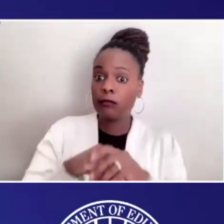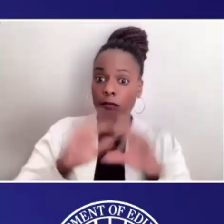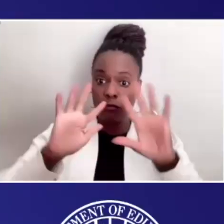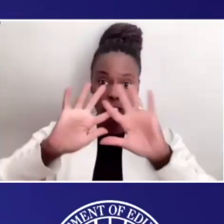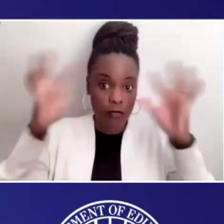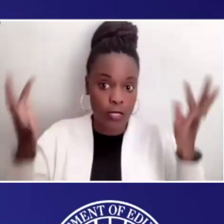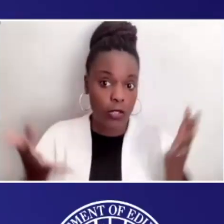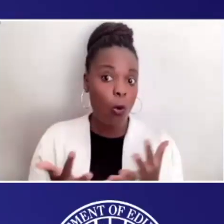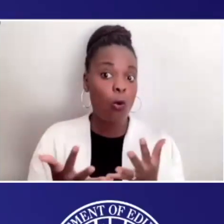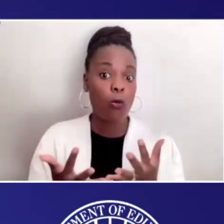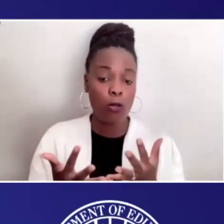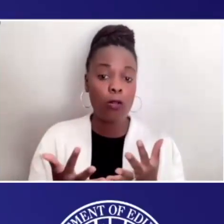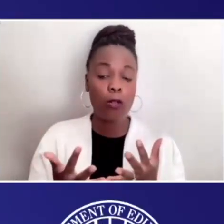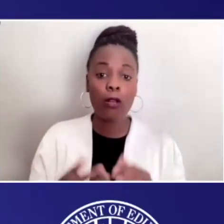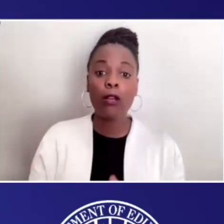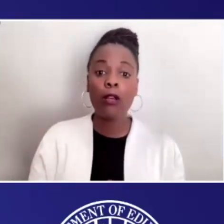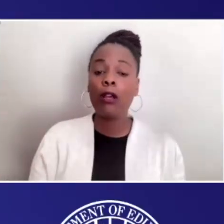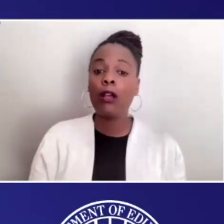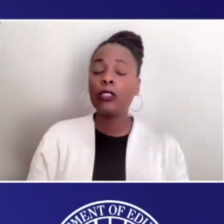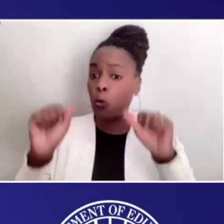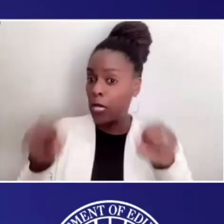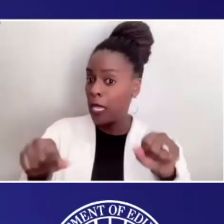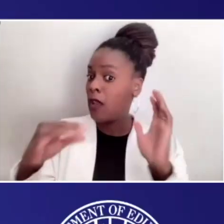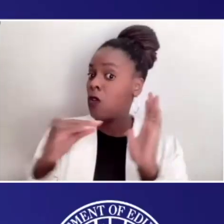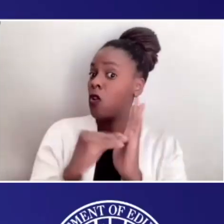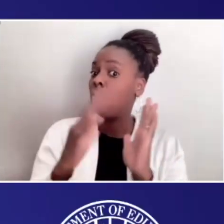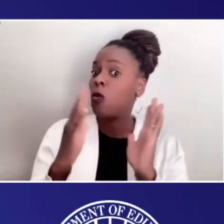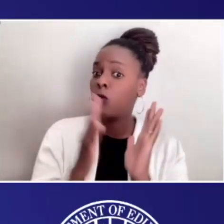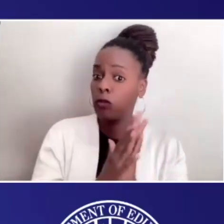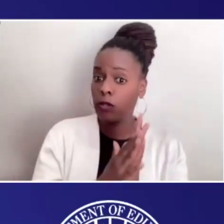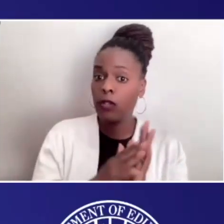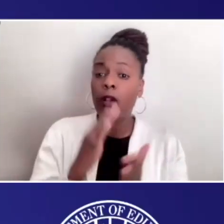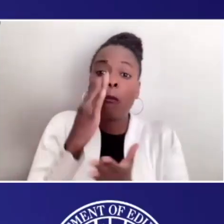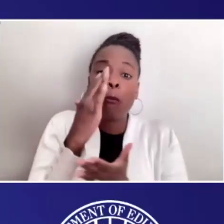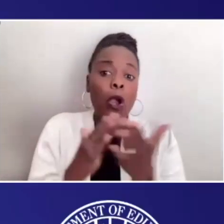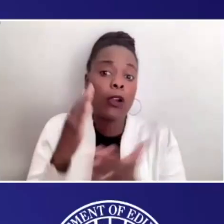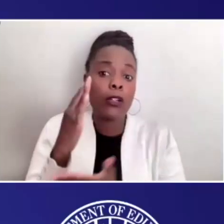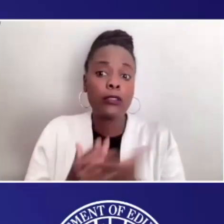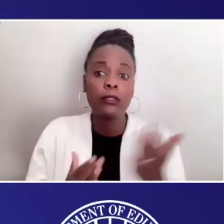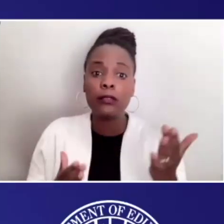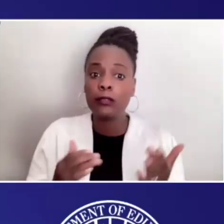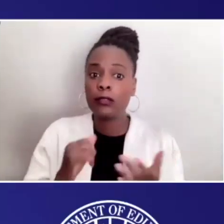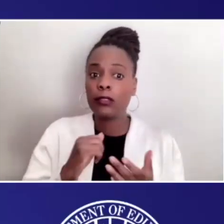So it can be noted that there were pieces and parts that were not with 100%